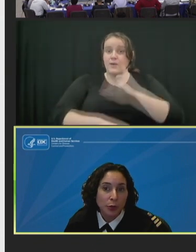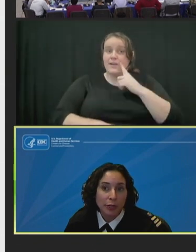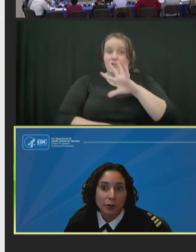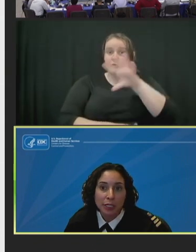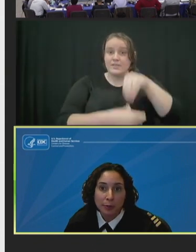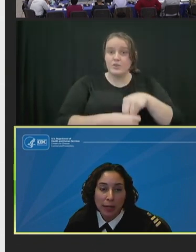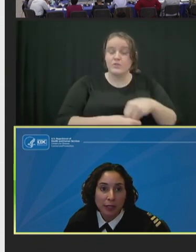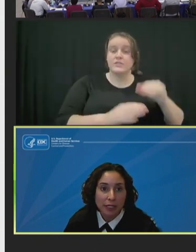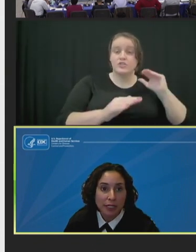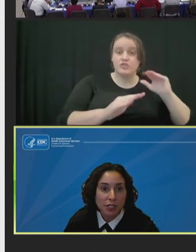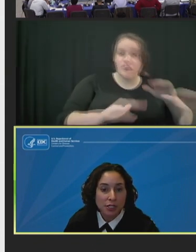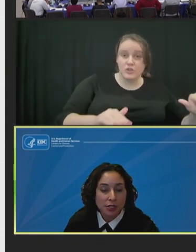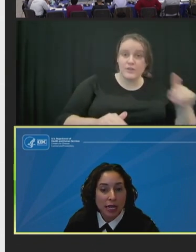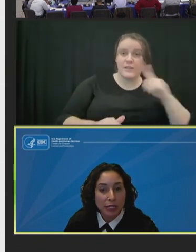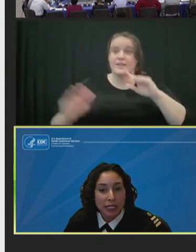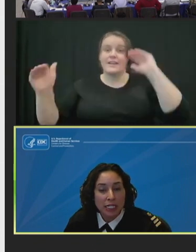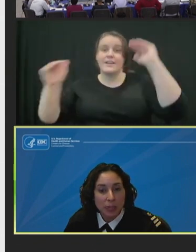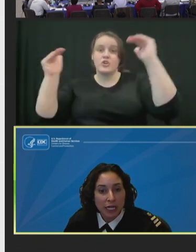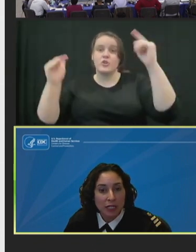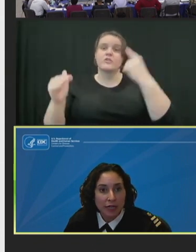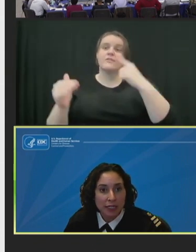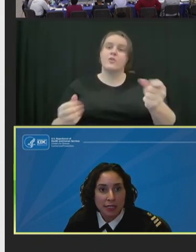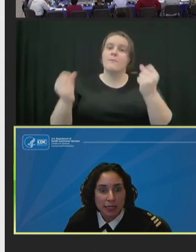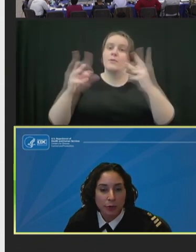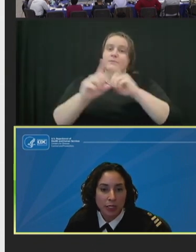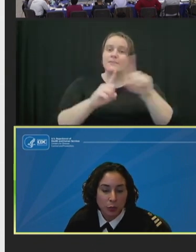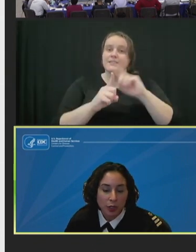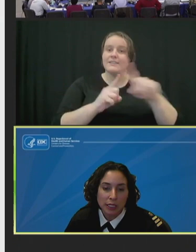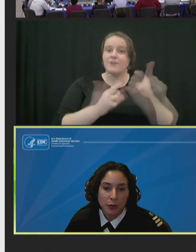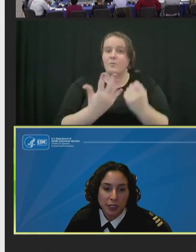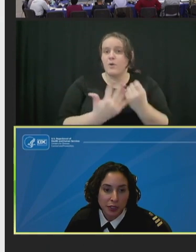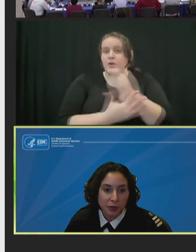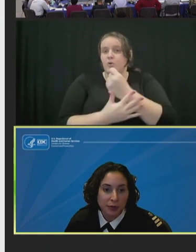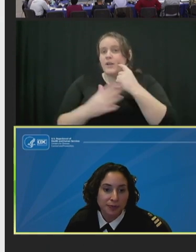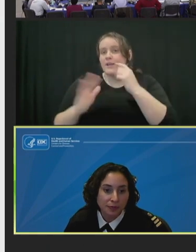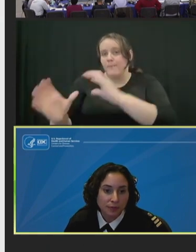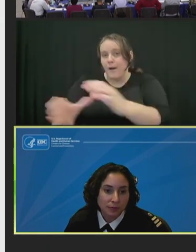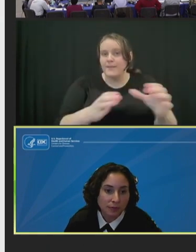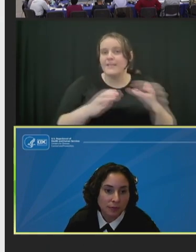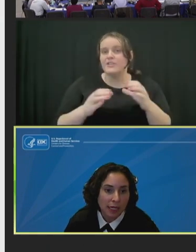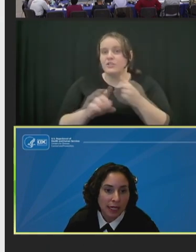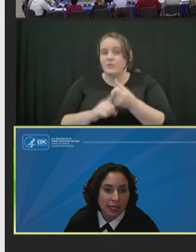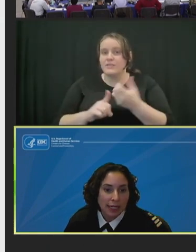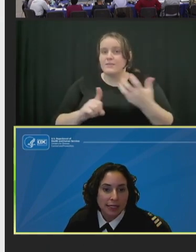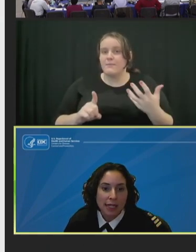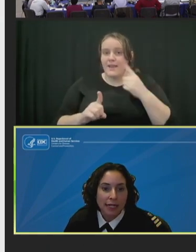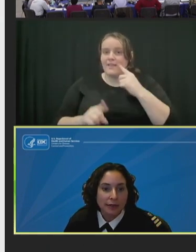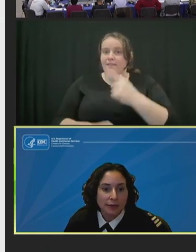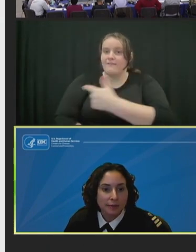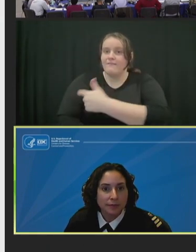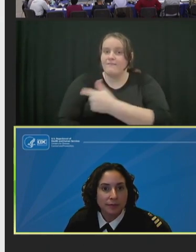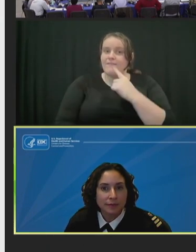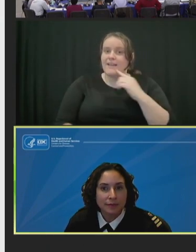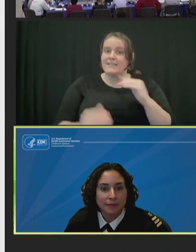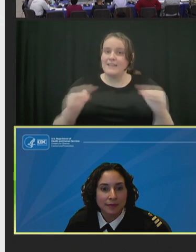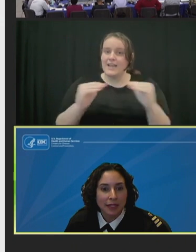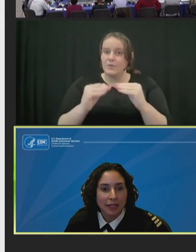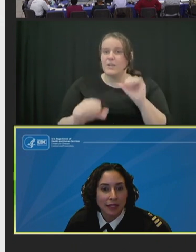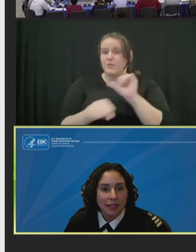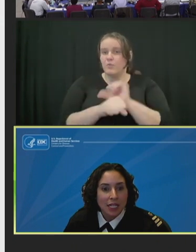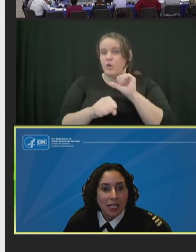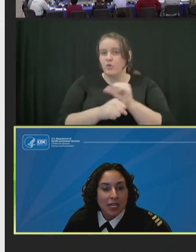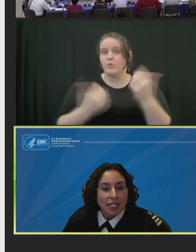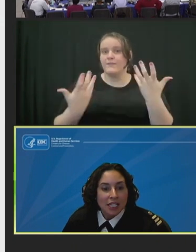priority populations, so that we can expand the vaccine equity work that we do. Next slide.